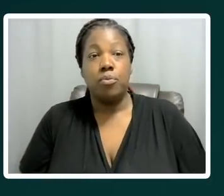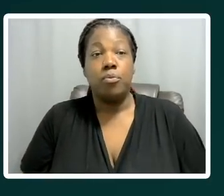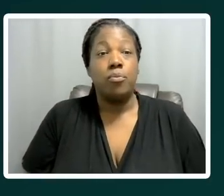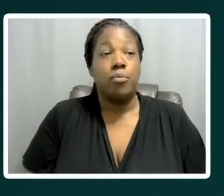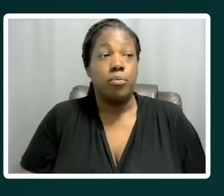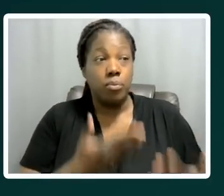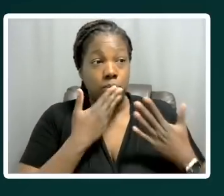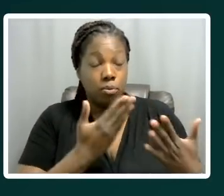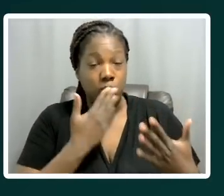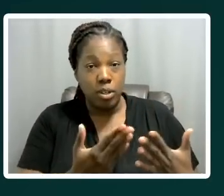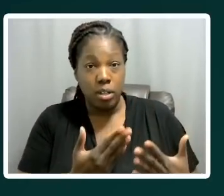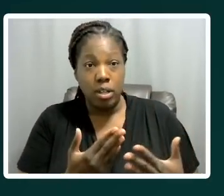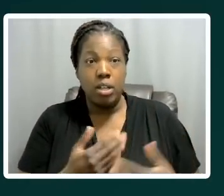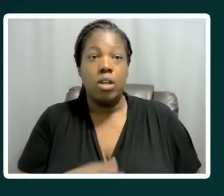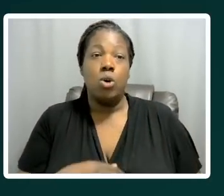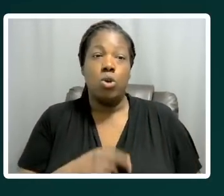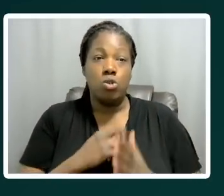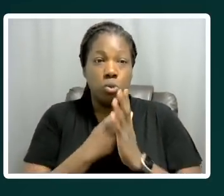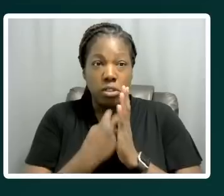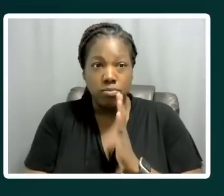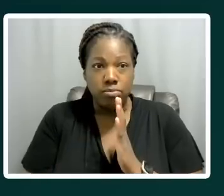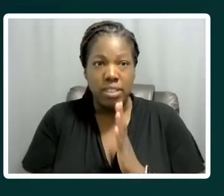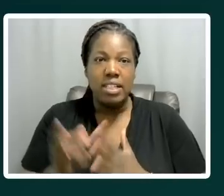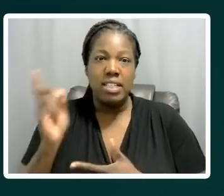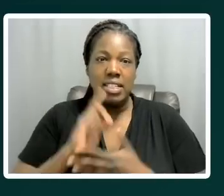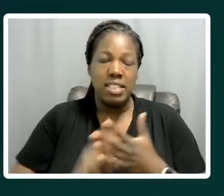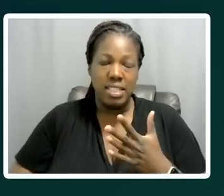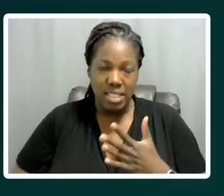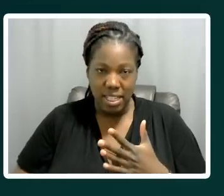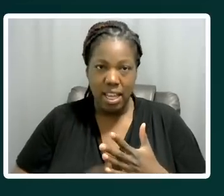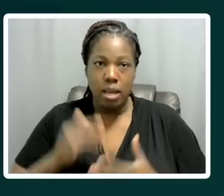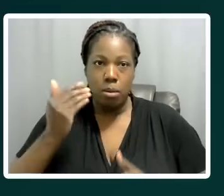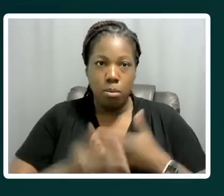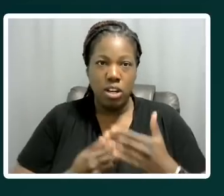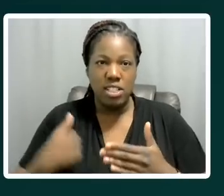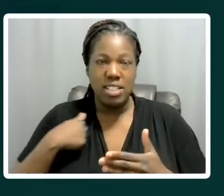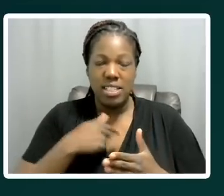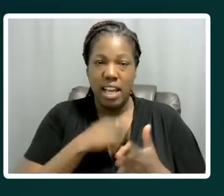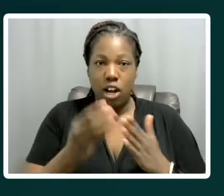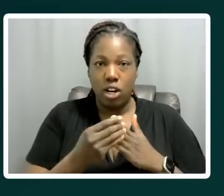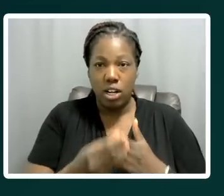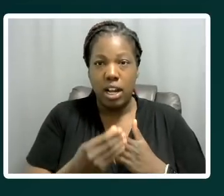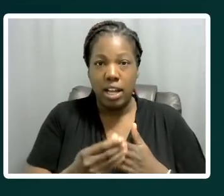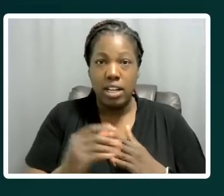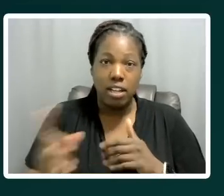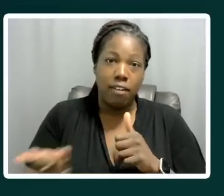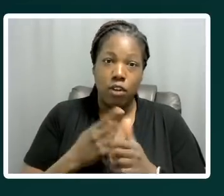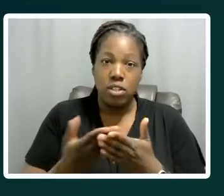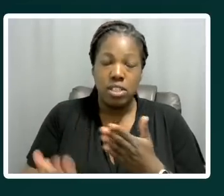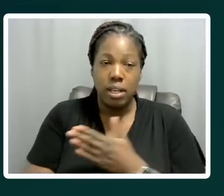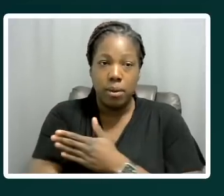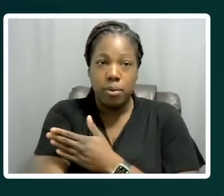design process, what remains our North Star and often our very first step is really pinning down